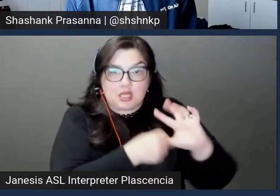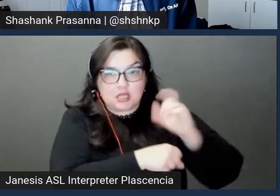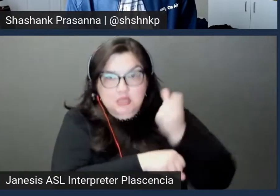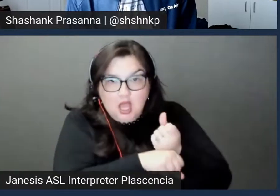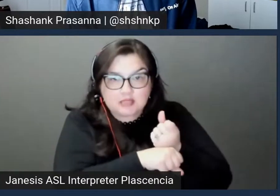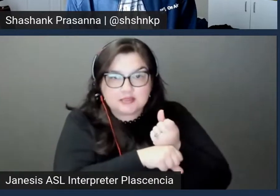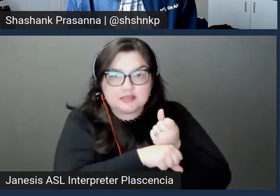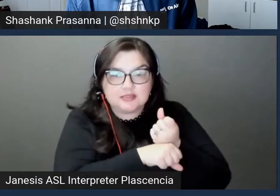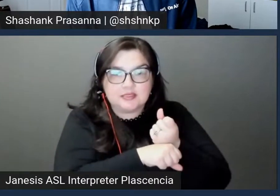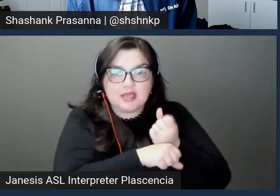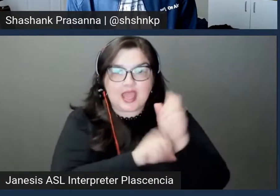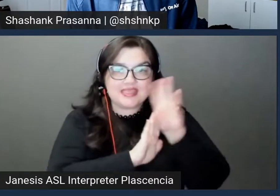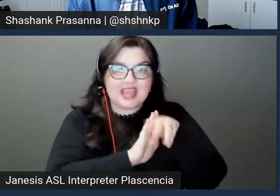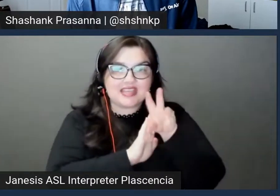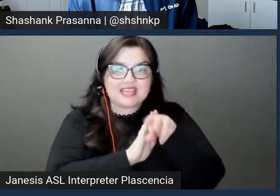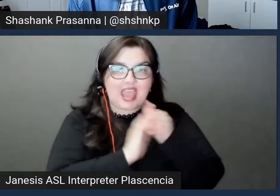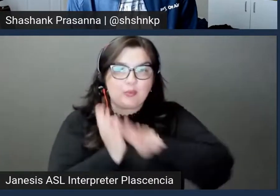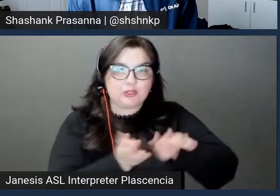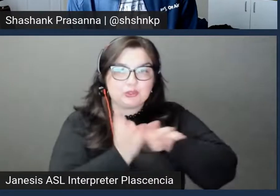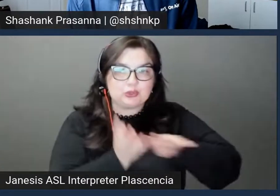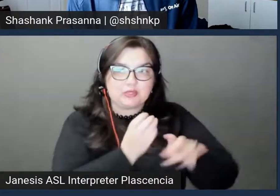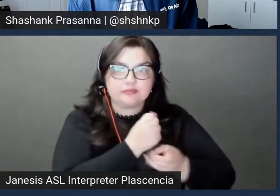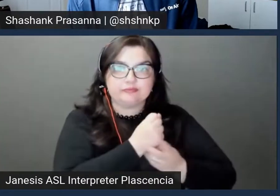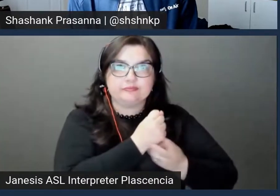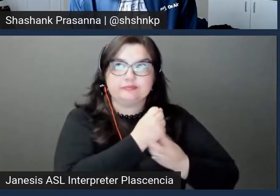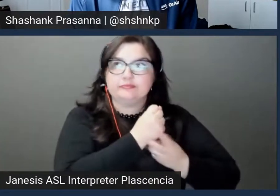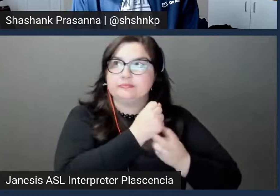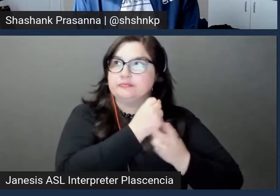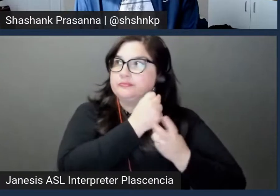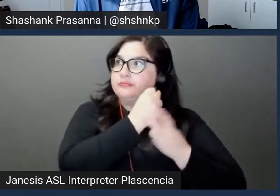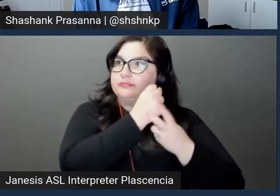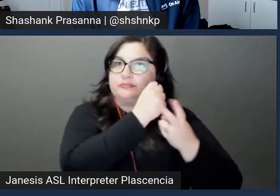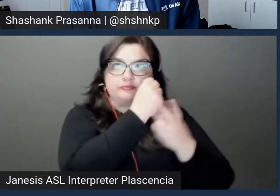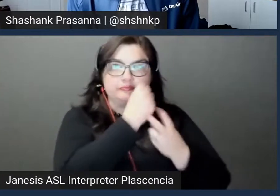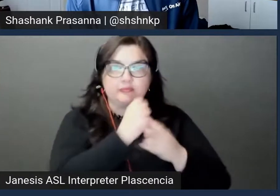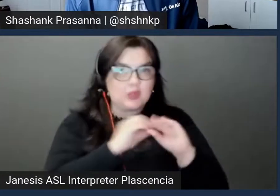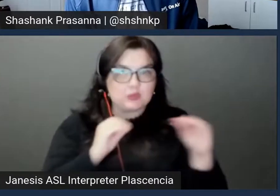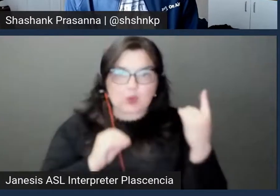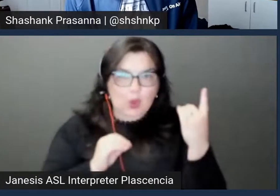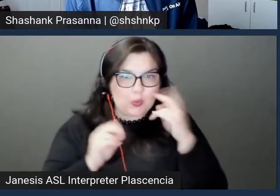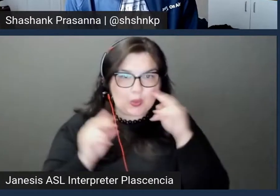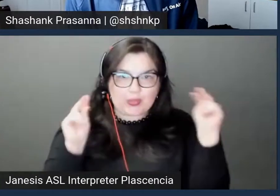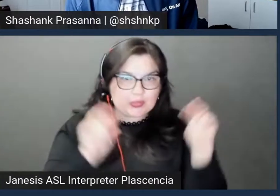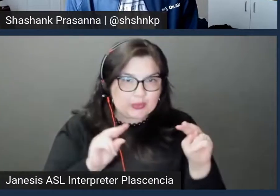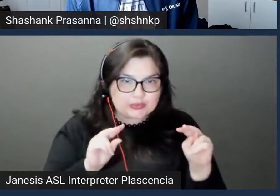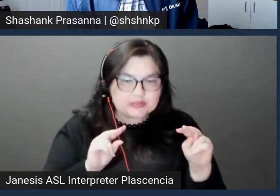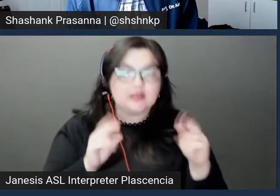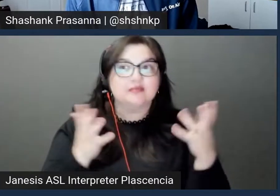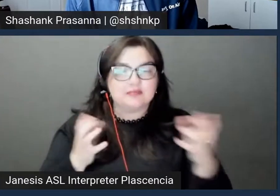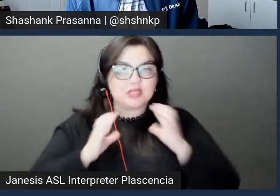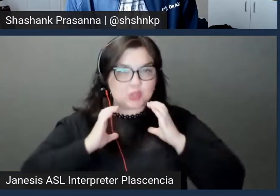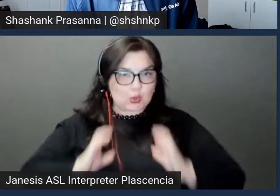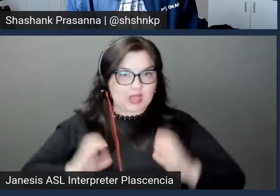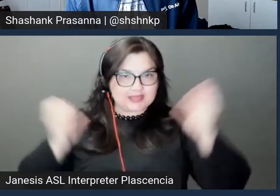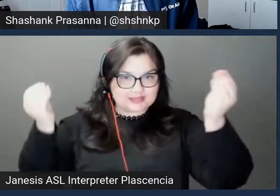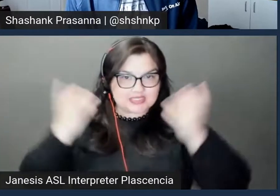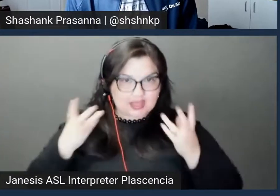And so what we heard from customers is that they want to be able to leverage the data